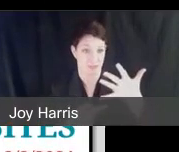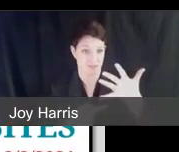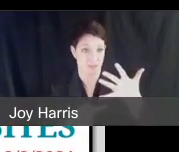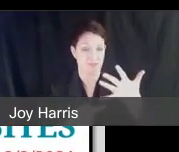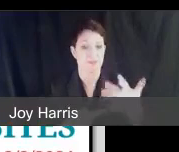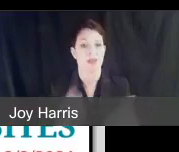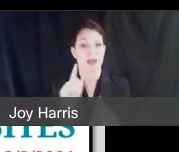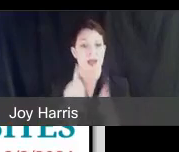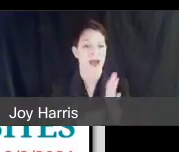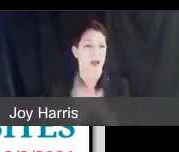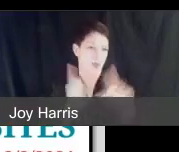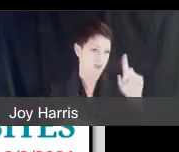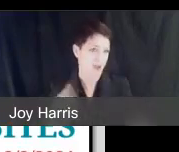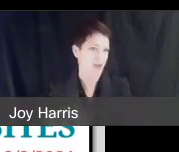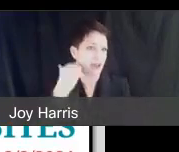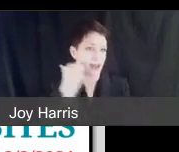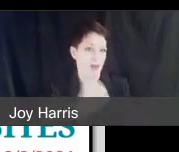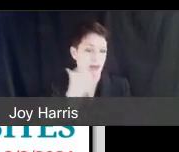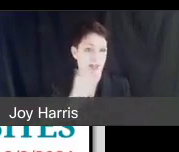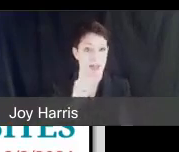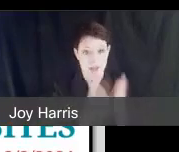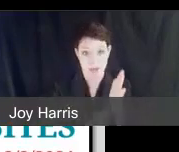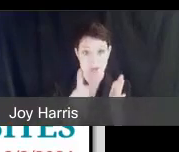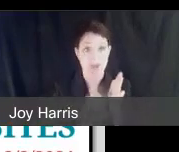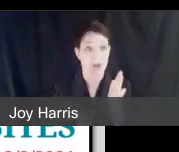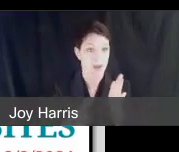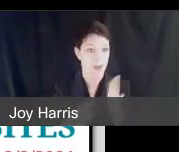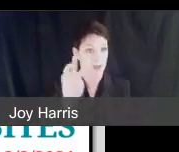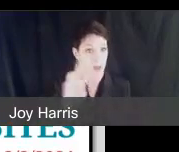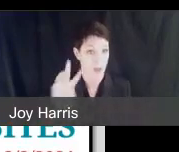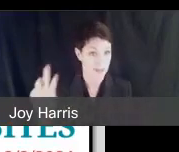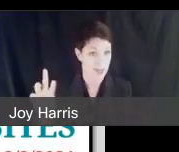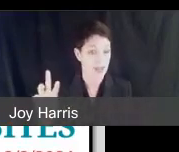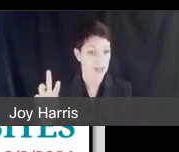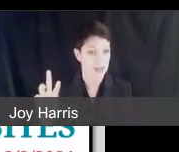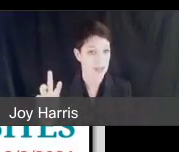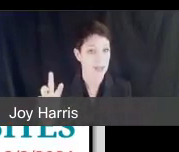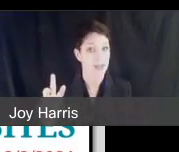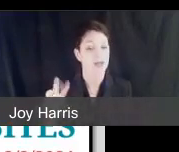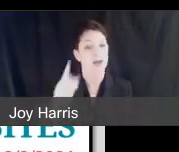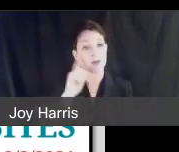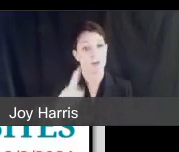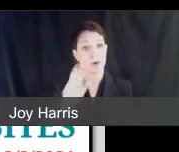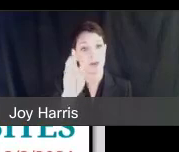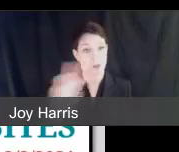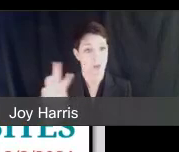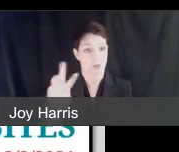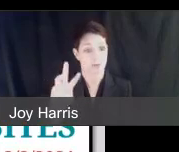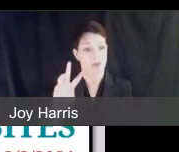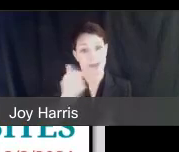from day to day so please do check what the hours are at any particular site on any given day.